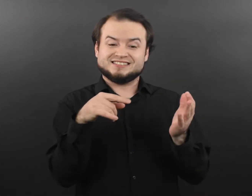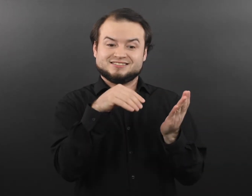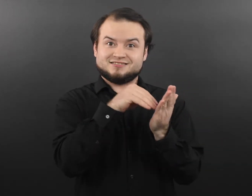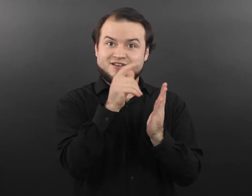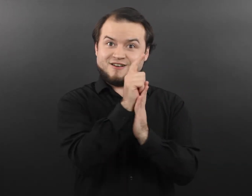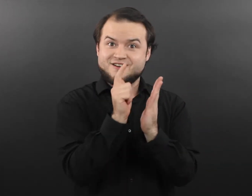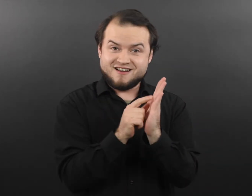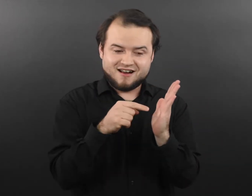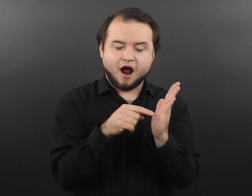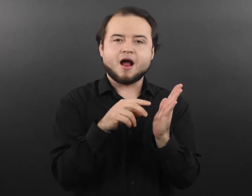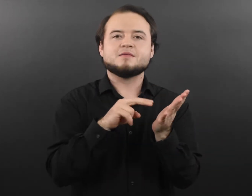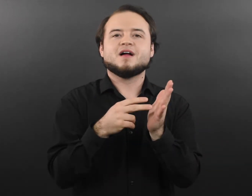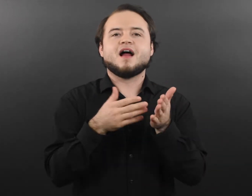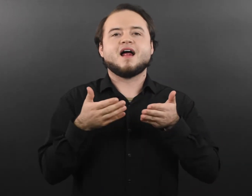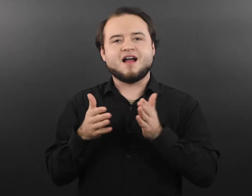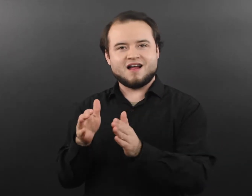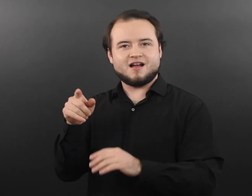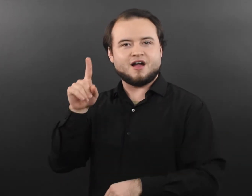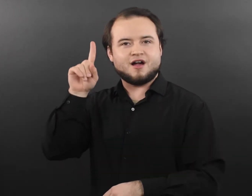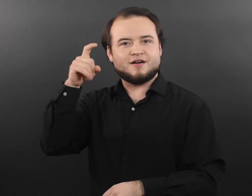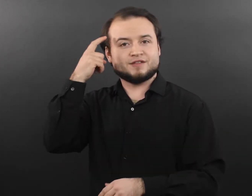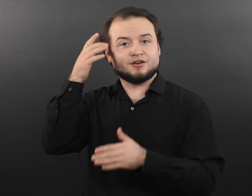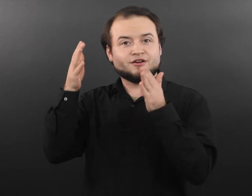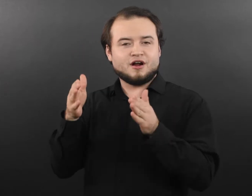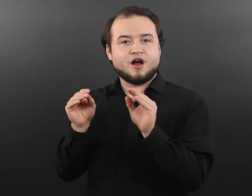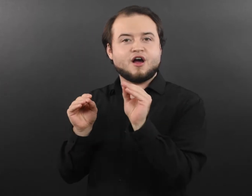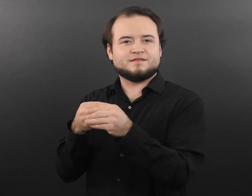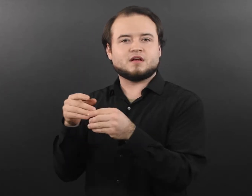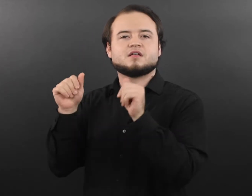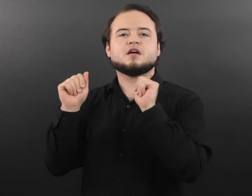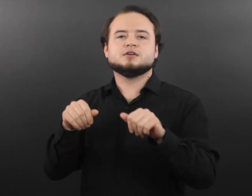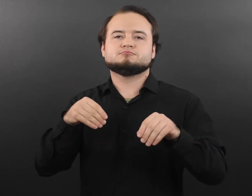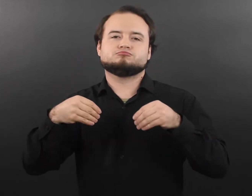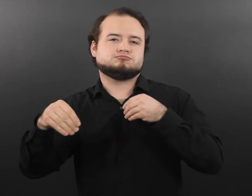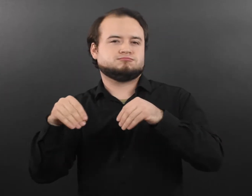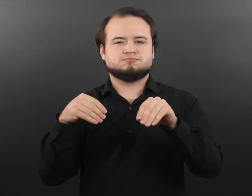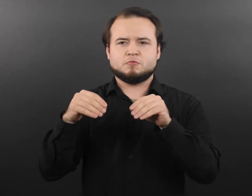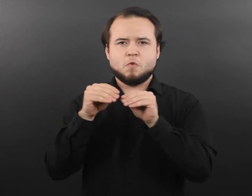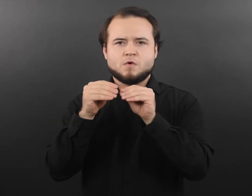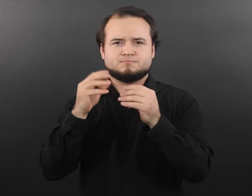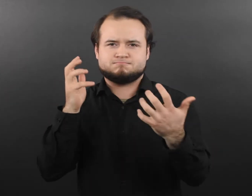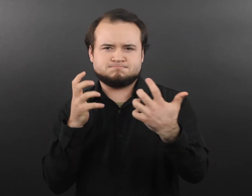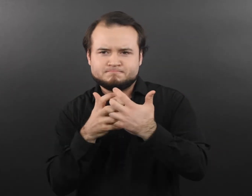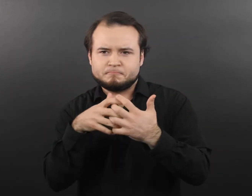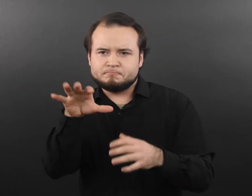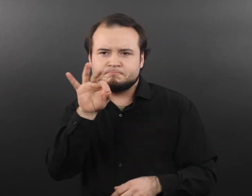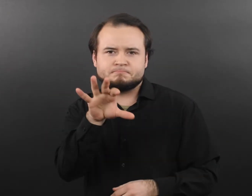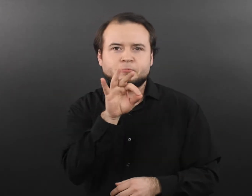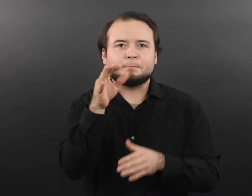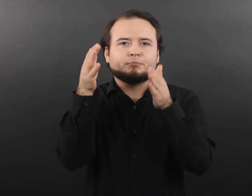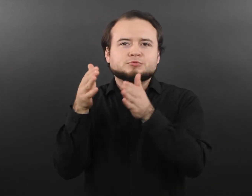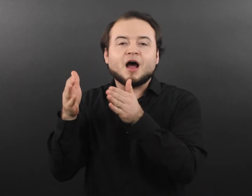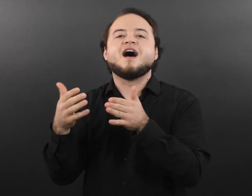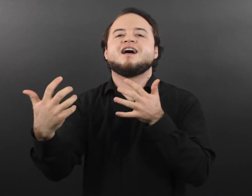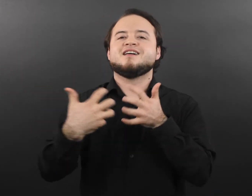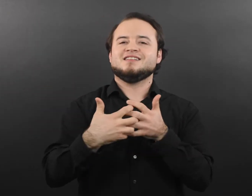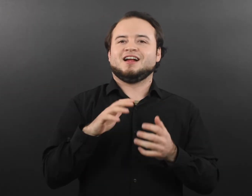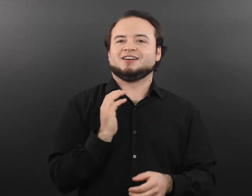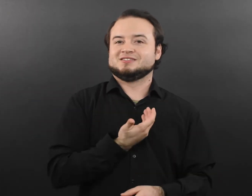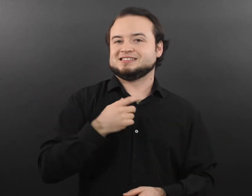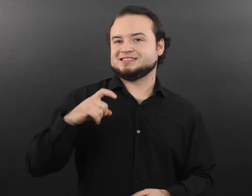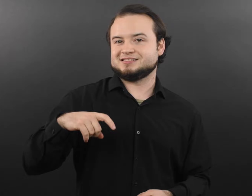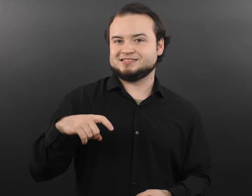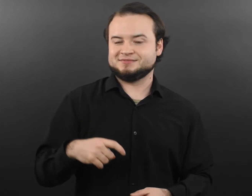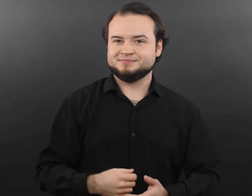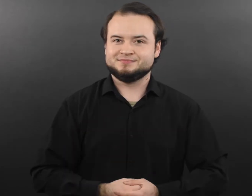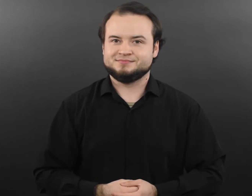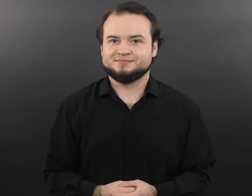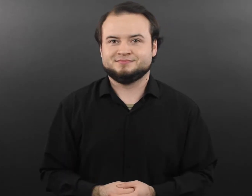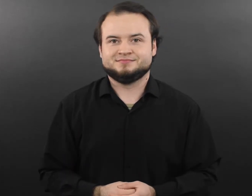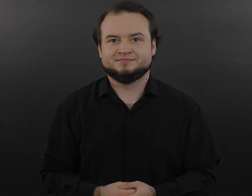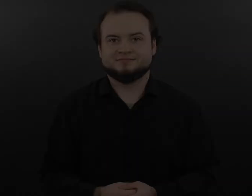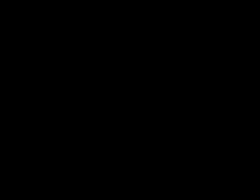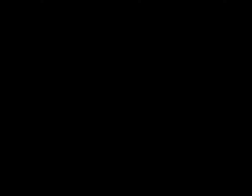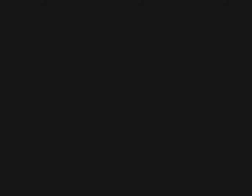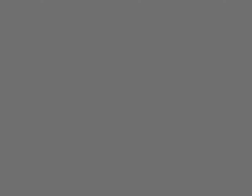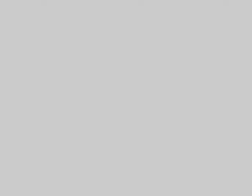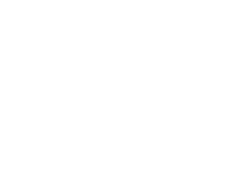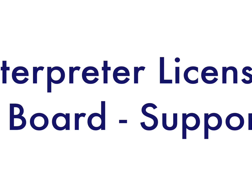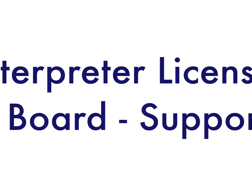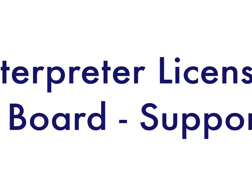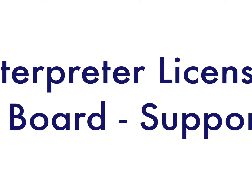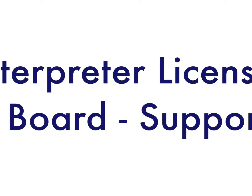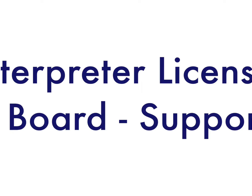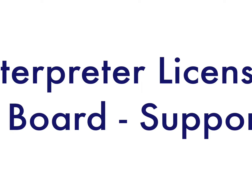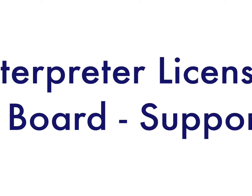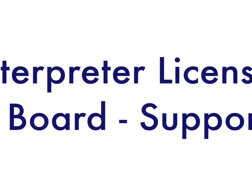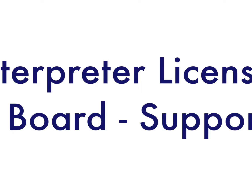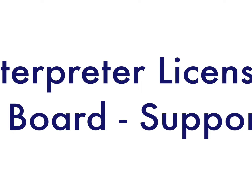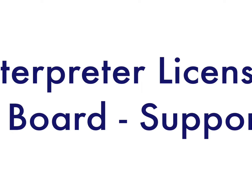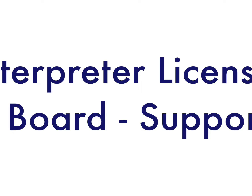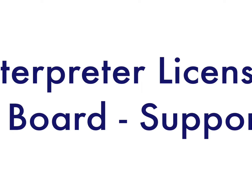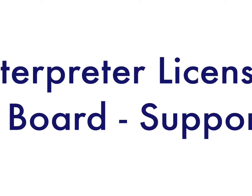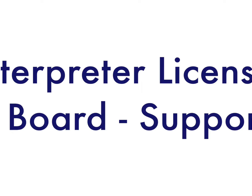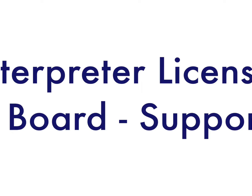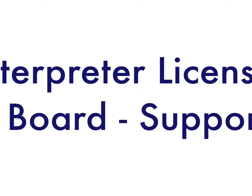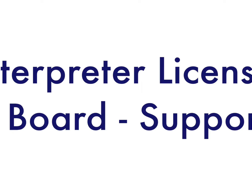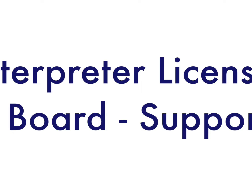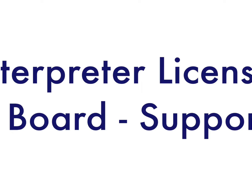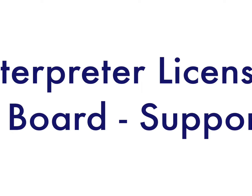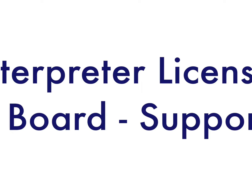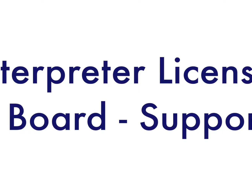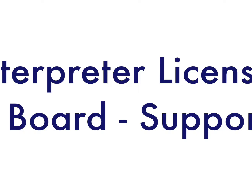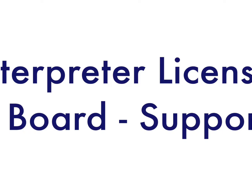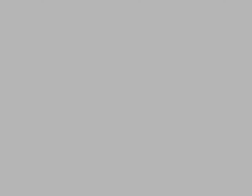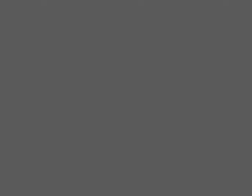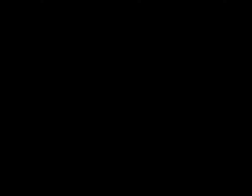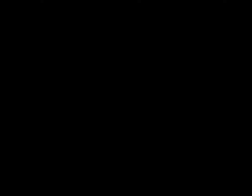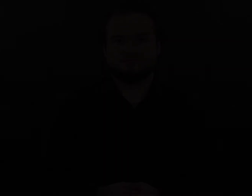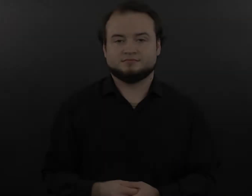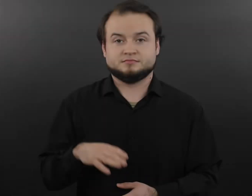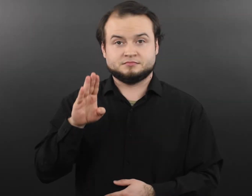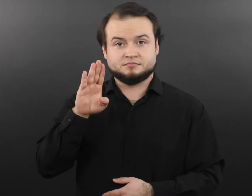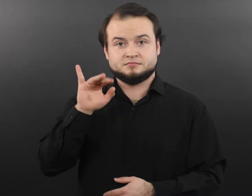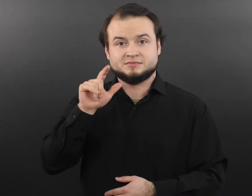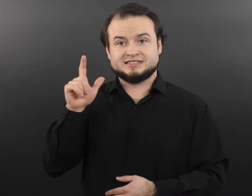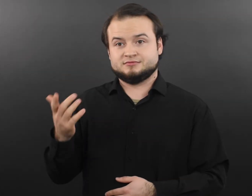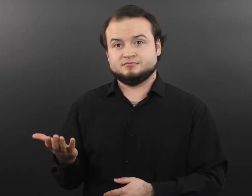Governor’s Office more flexibility to accommodate our needs.